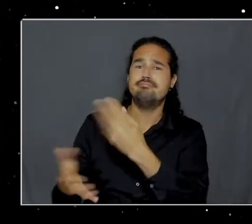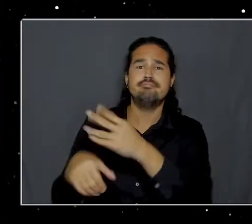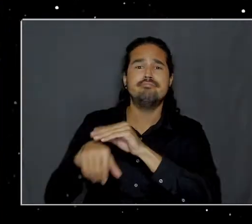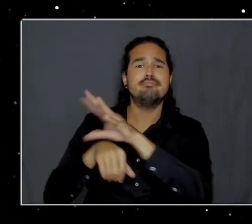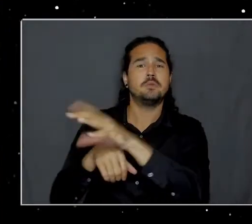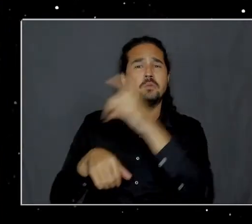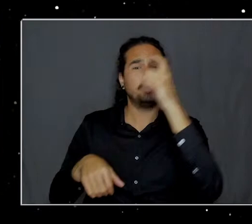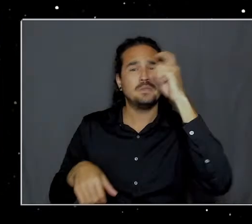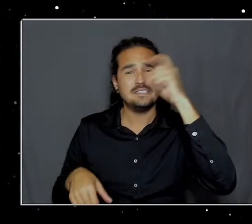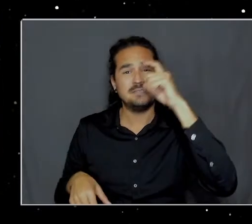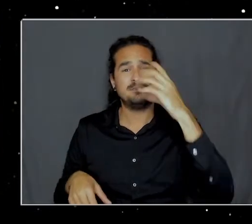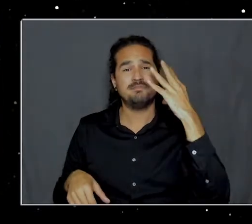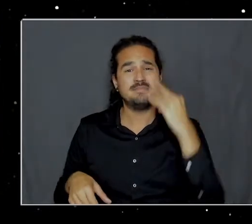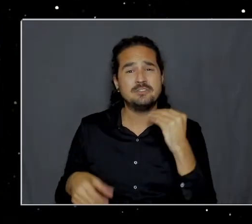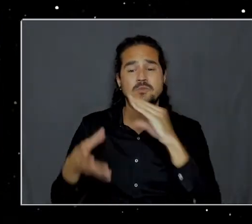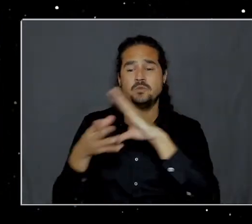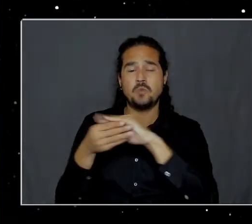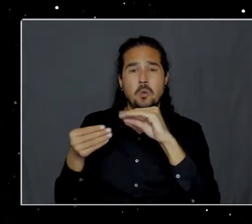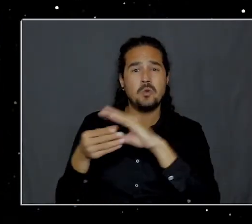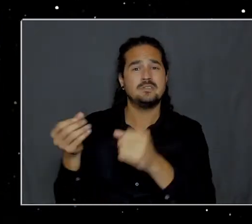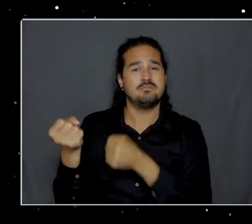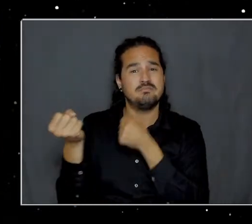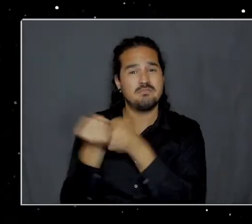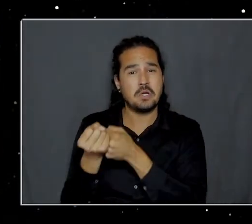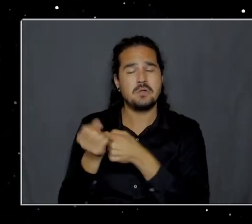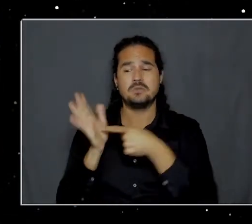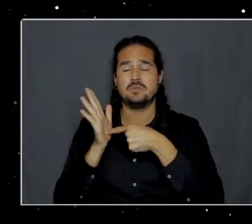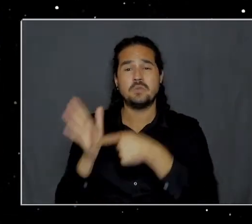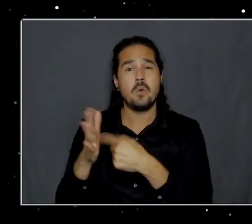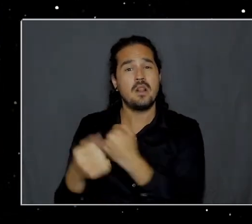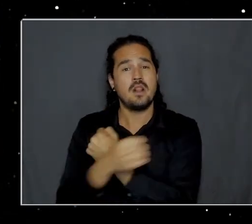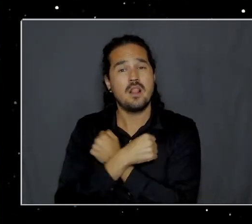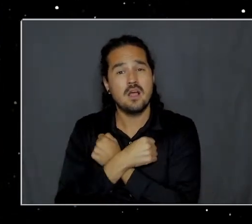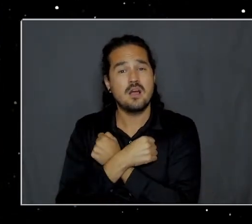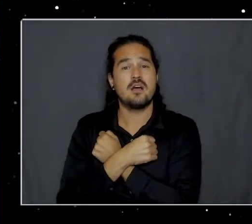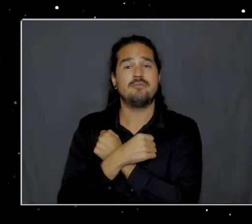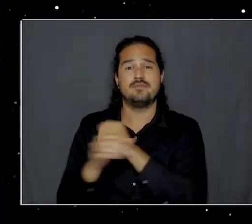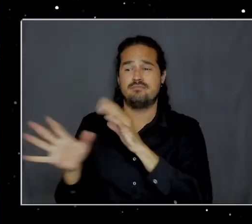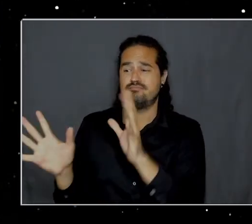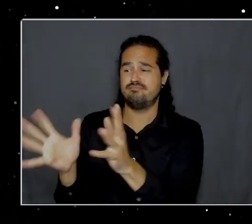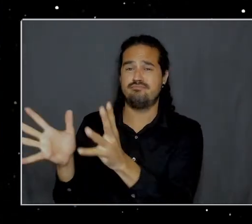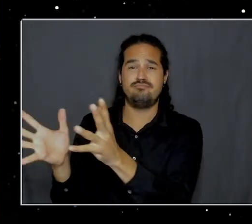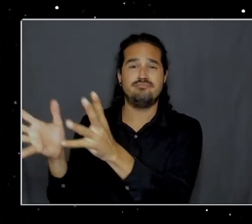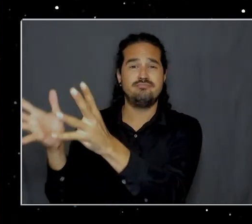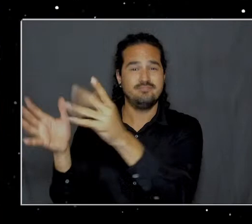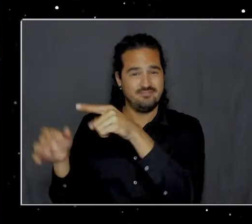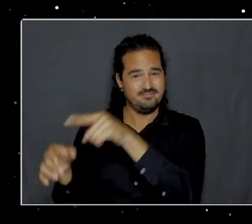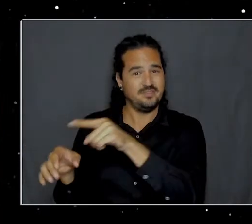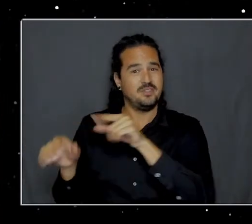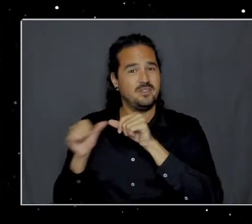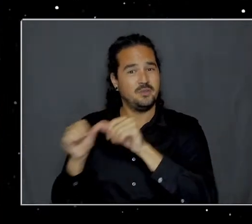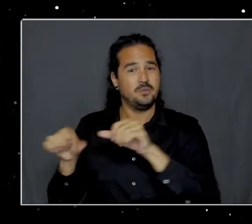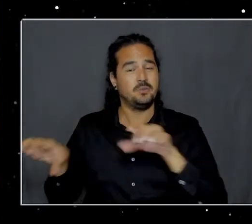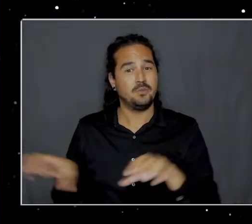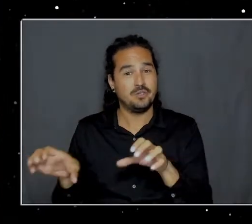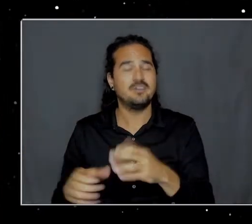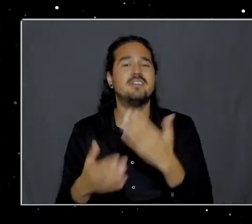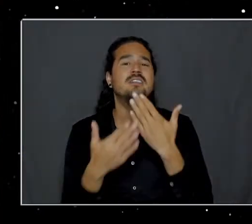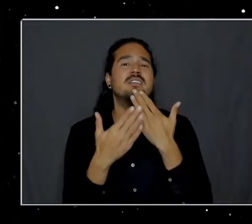STORIES, AND TO SHOW LOVE AND